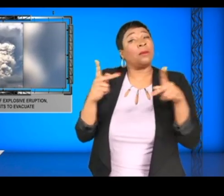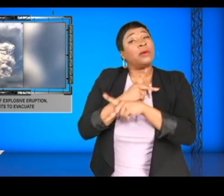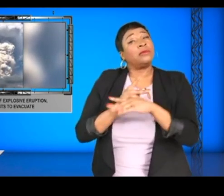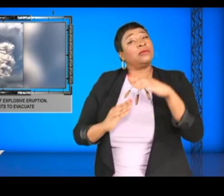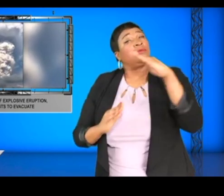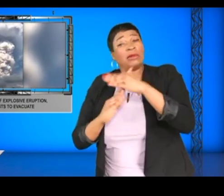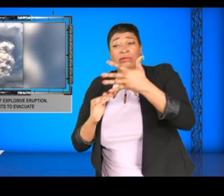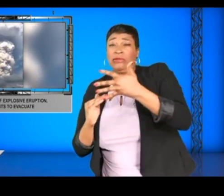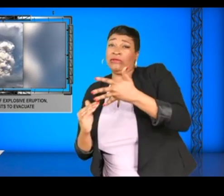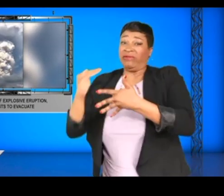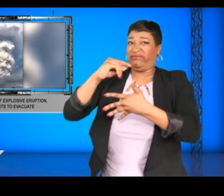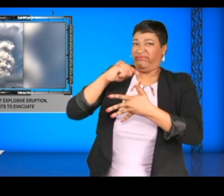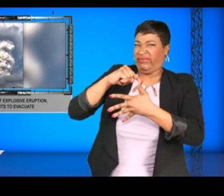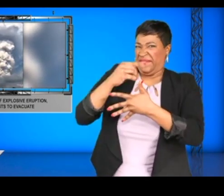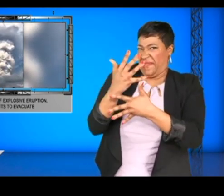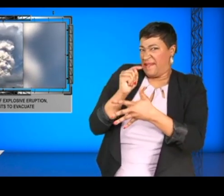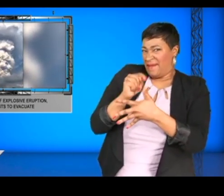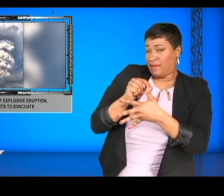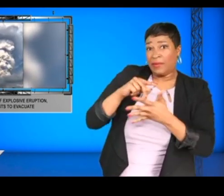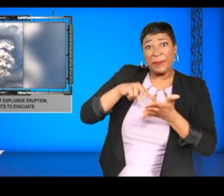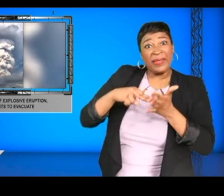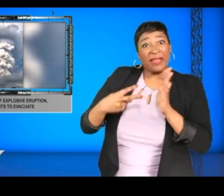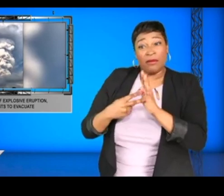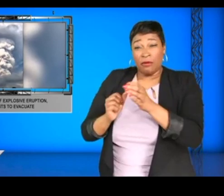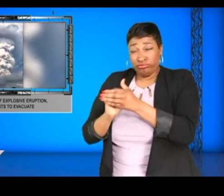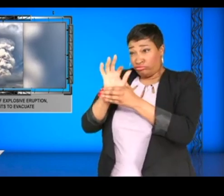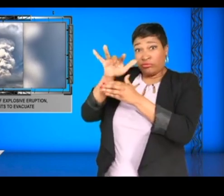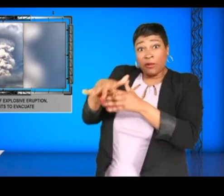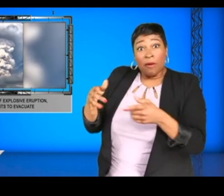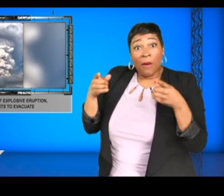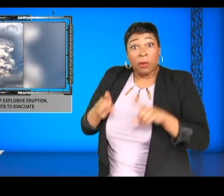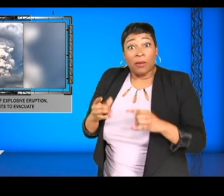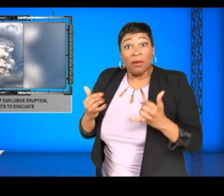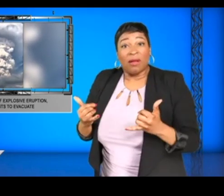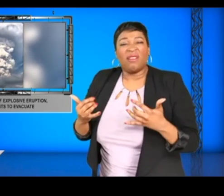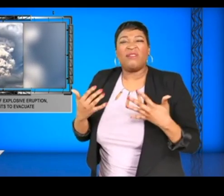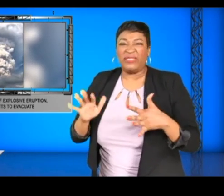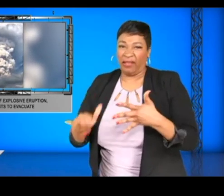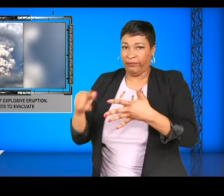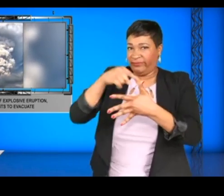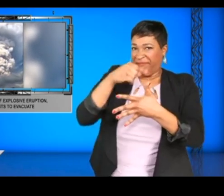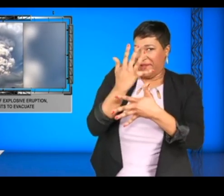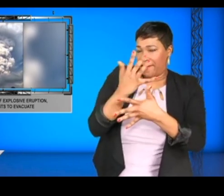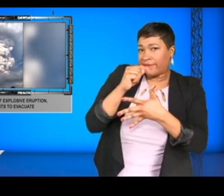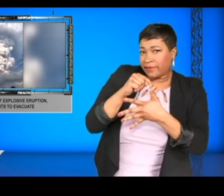The alert level has been raised to Level 4, meaning an explosive eruption could happen